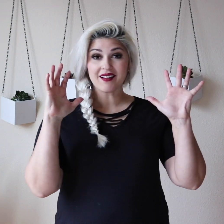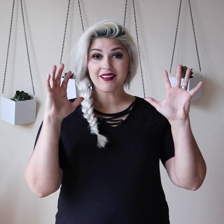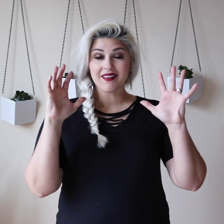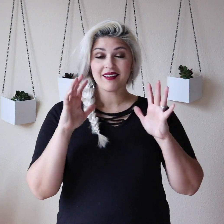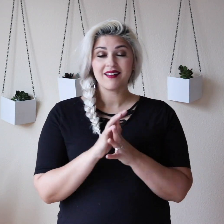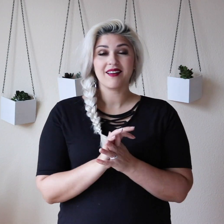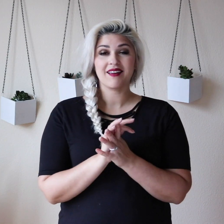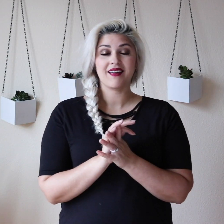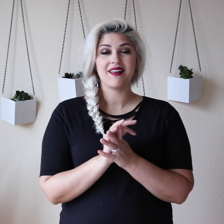We're done.